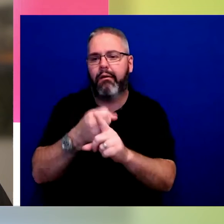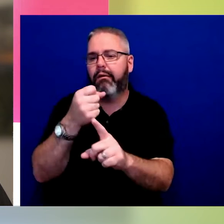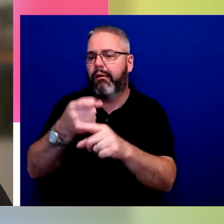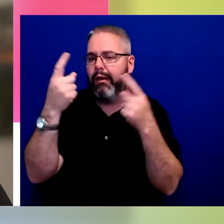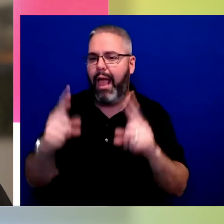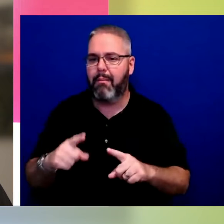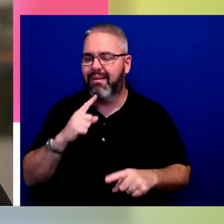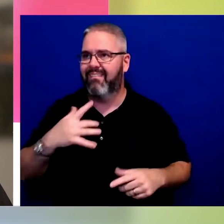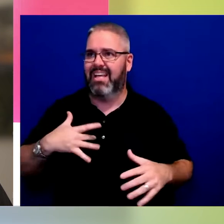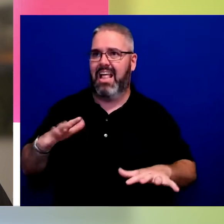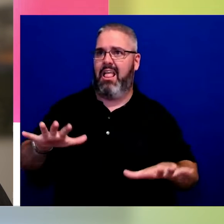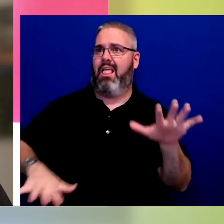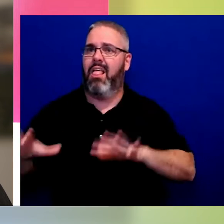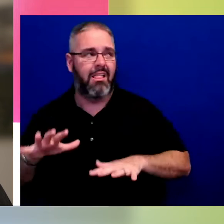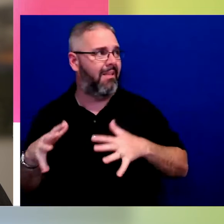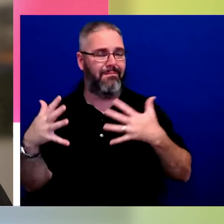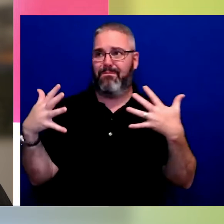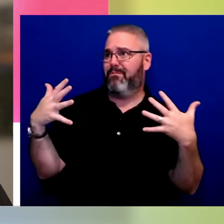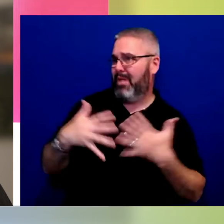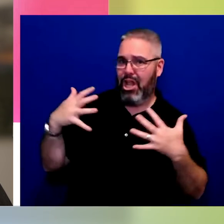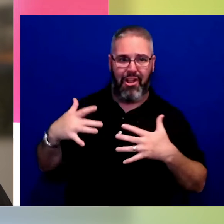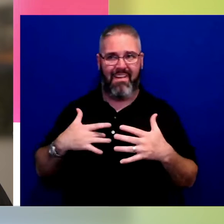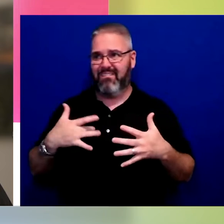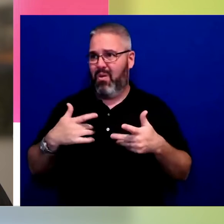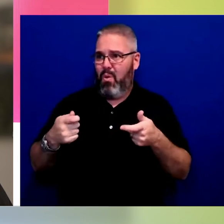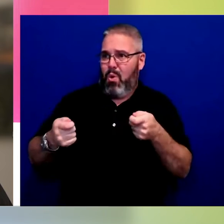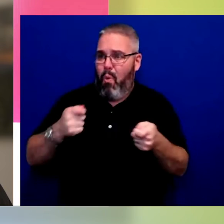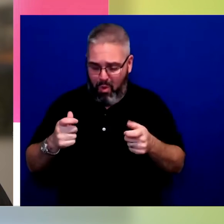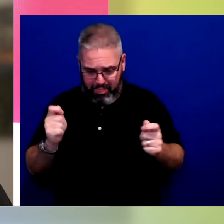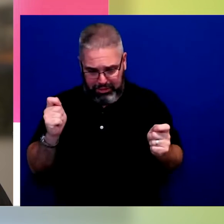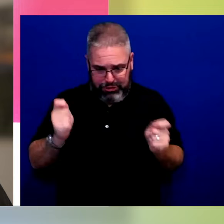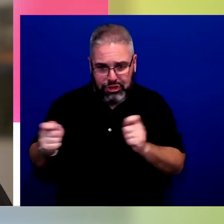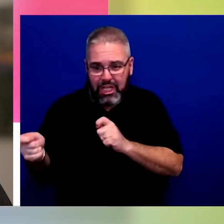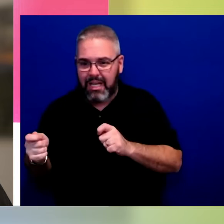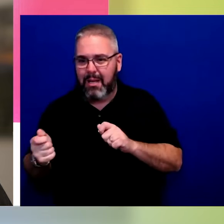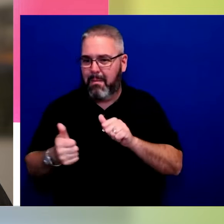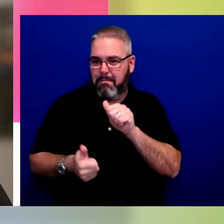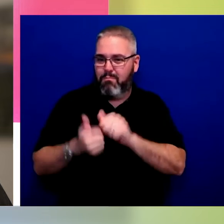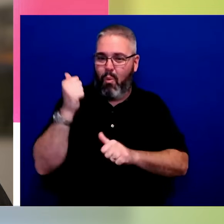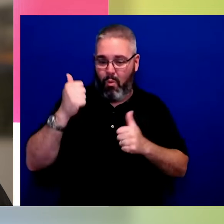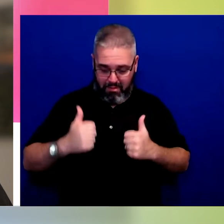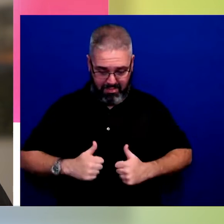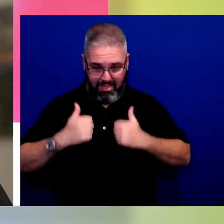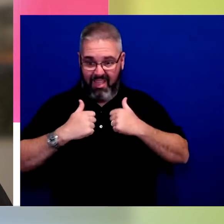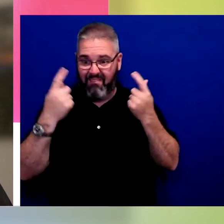We're all powerless to control and change most of life's circumstances,